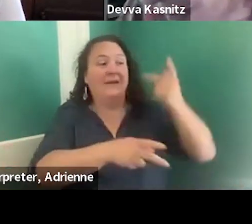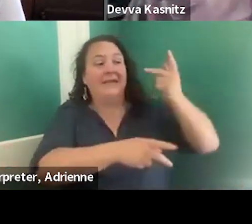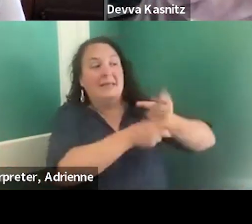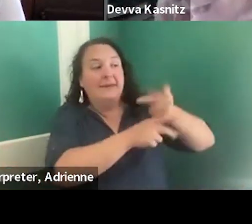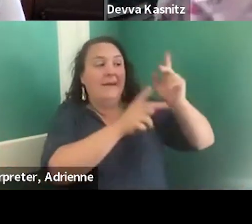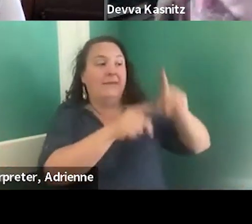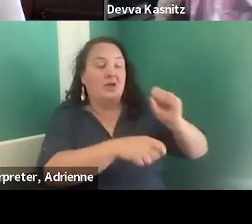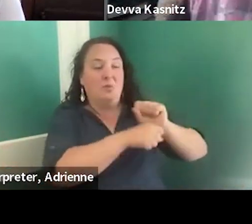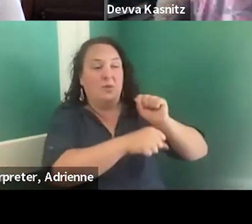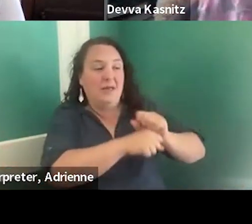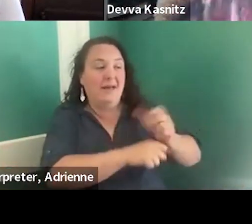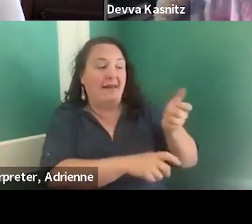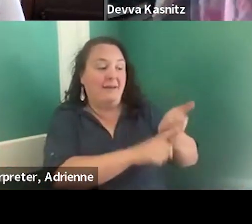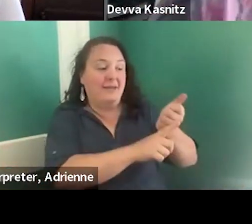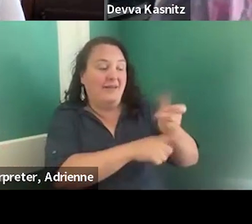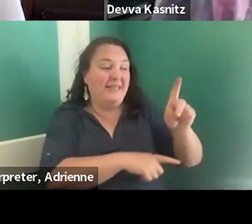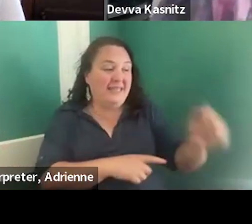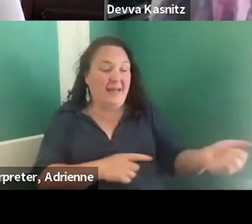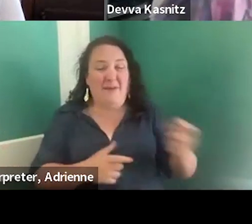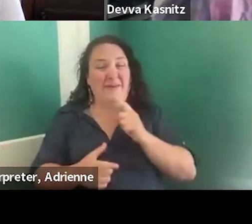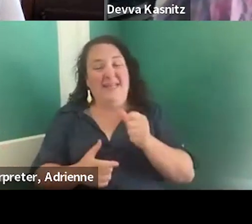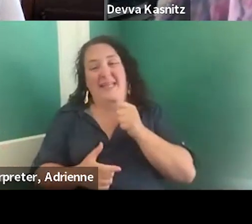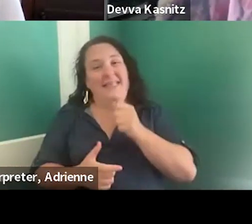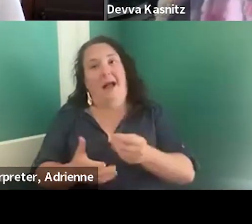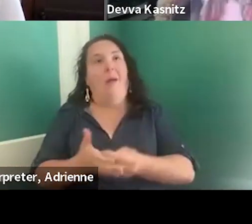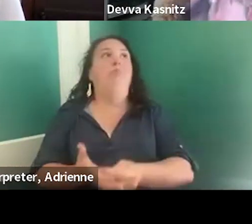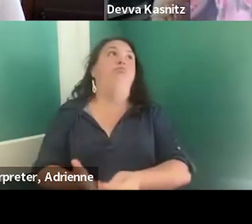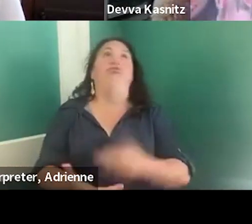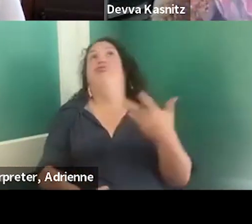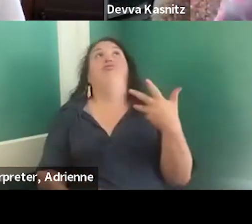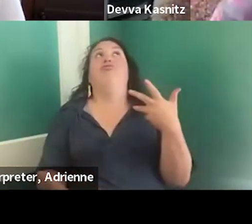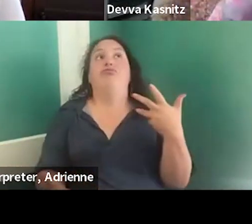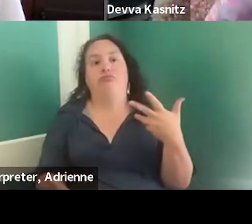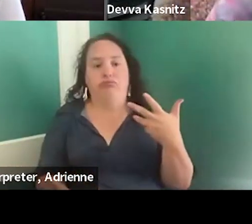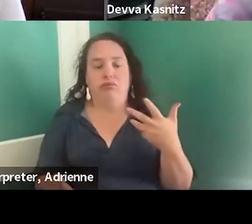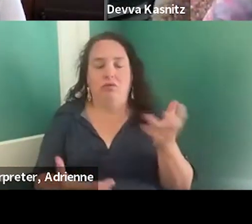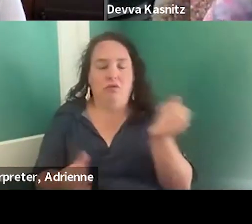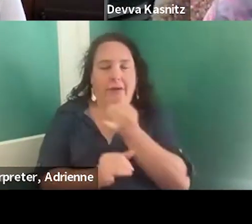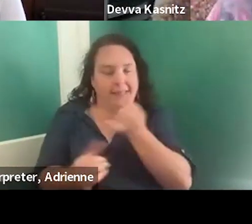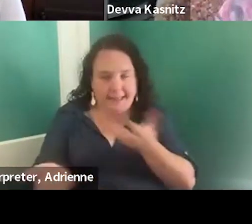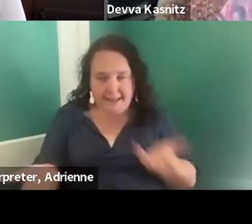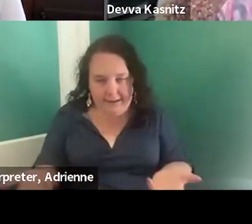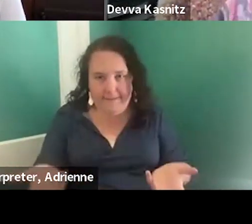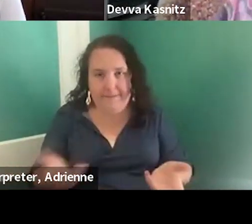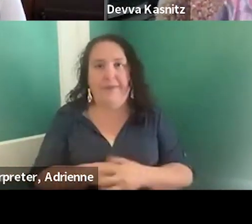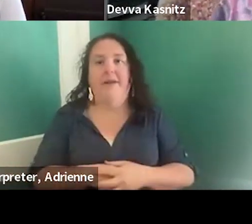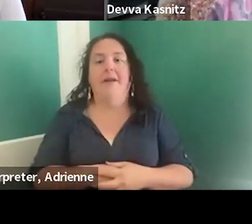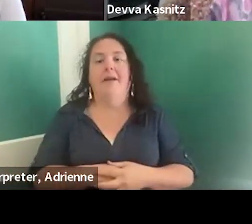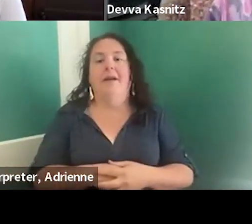going to cost as much as you think, generally. And the cost of not having them is probably higher,